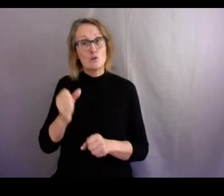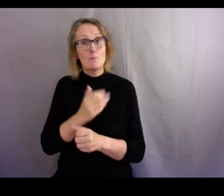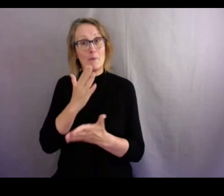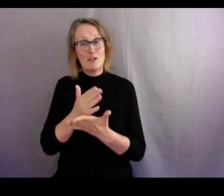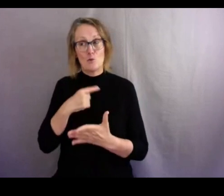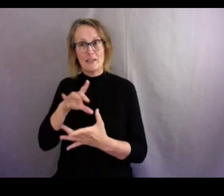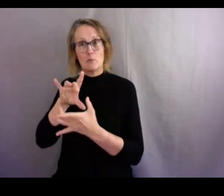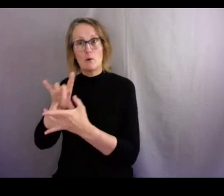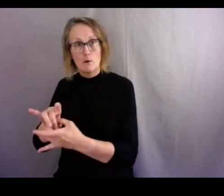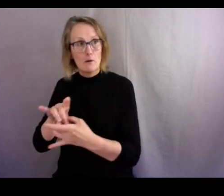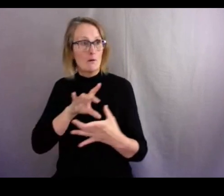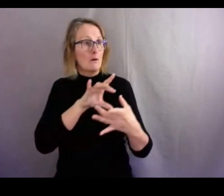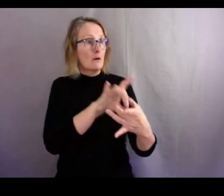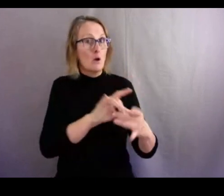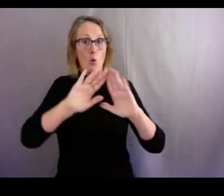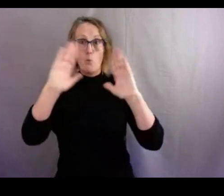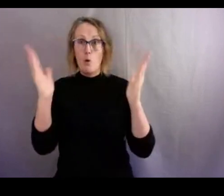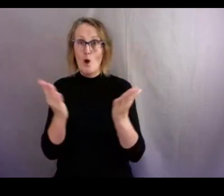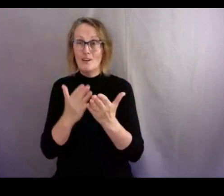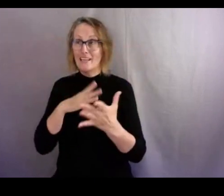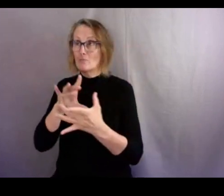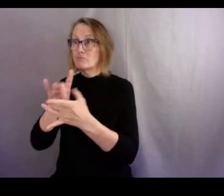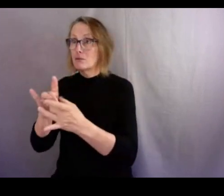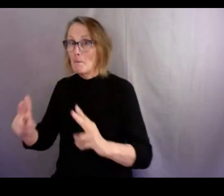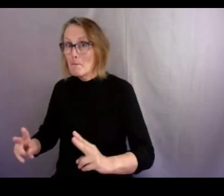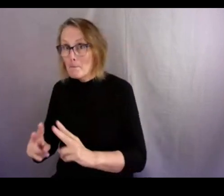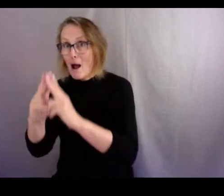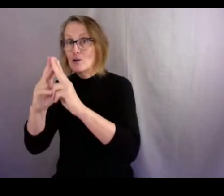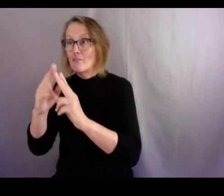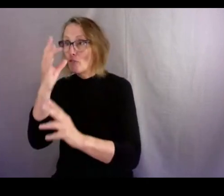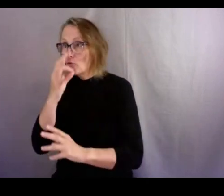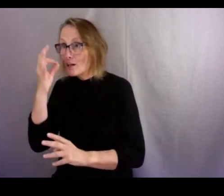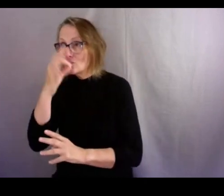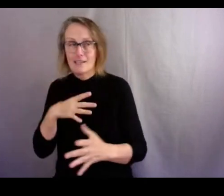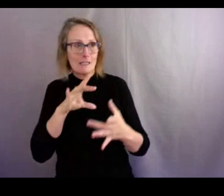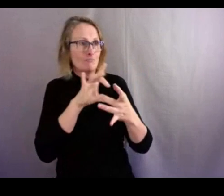Polynesian and Parisian. He's using a lot of Tahitian words, giving the reader the feeling